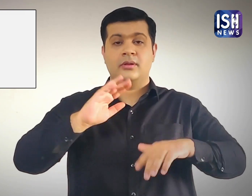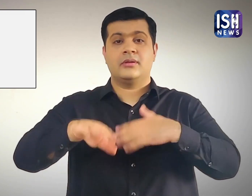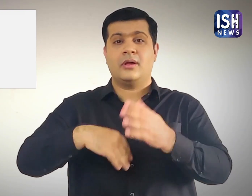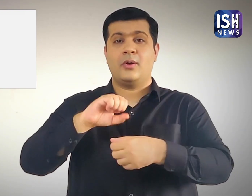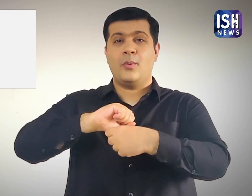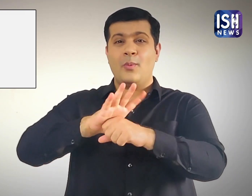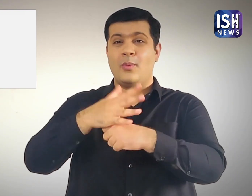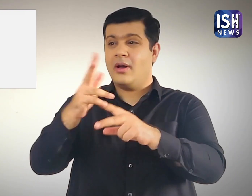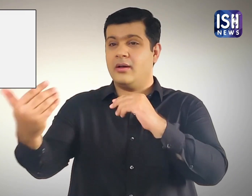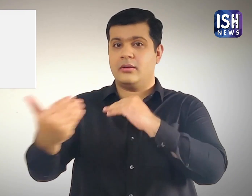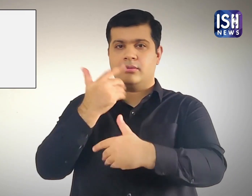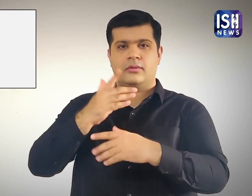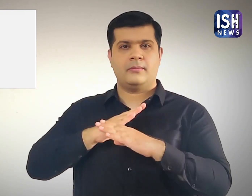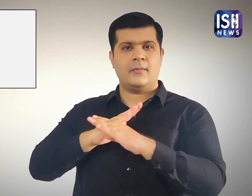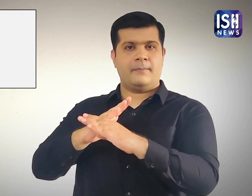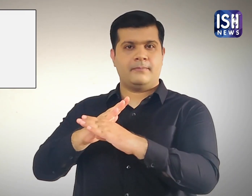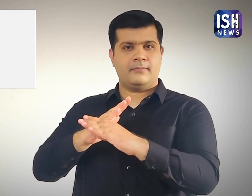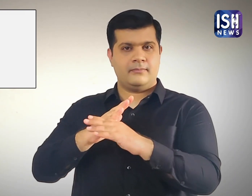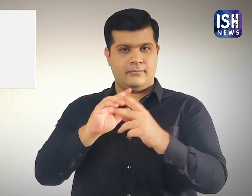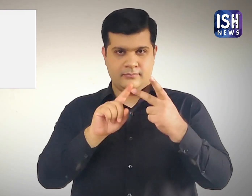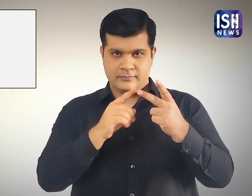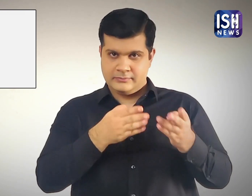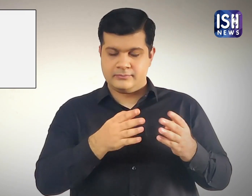that protects the body from the coronavirus infection.